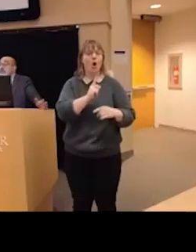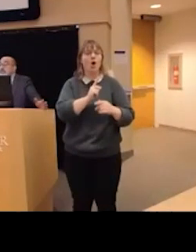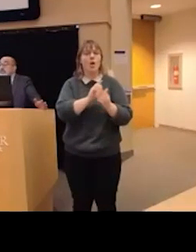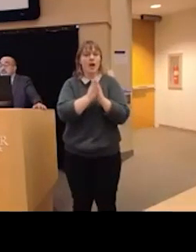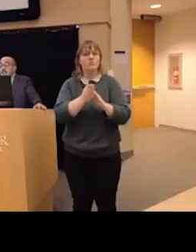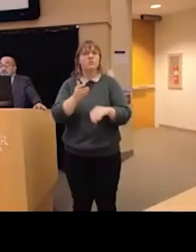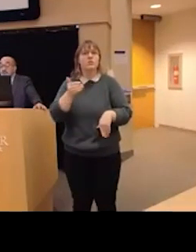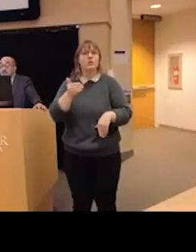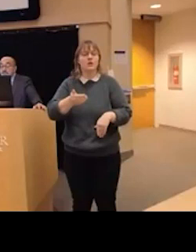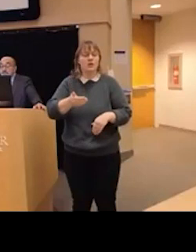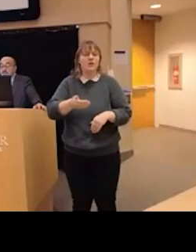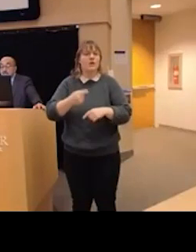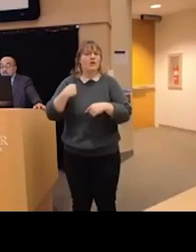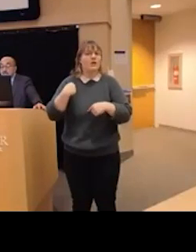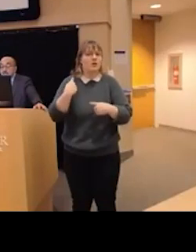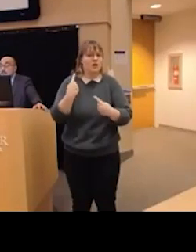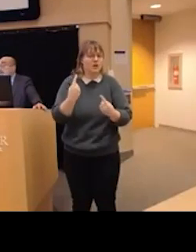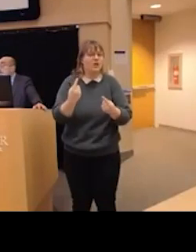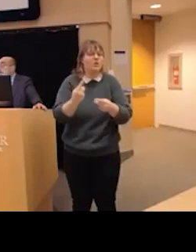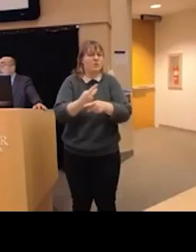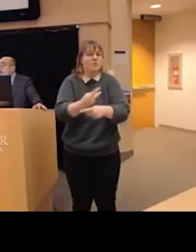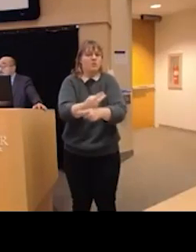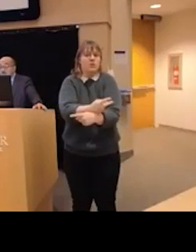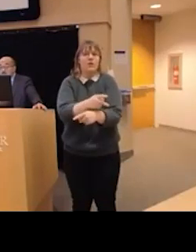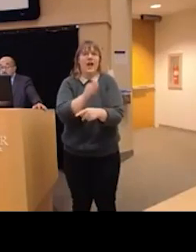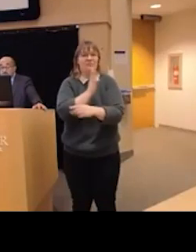clinically significant for instance and there's lots of different processes within the nervous